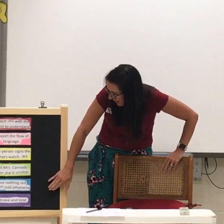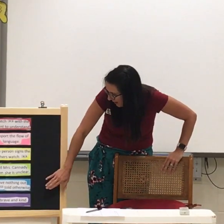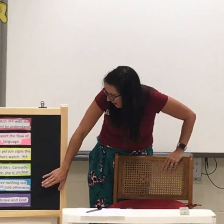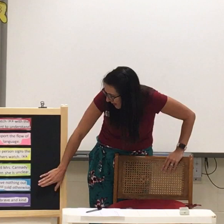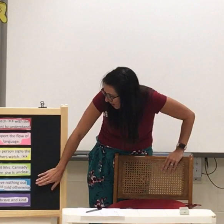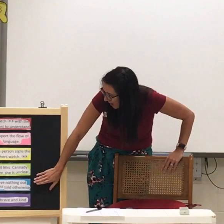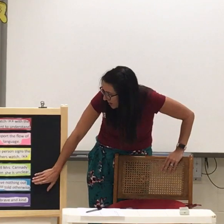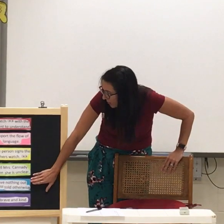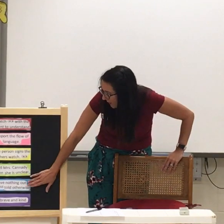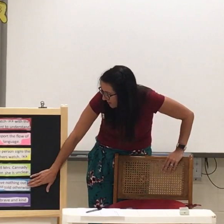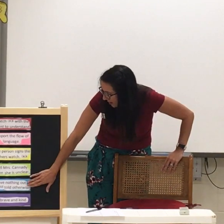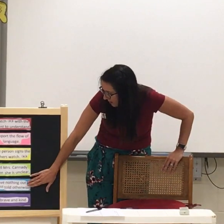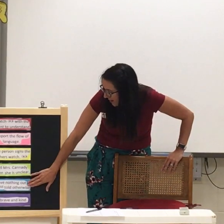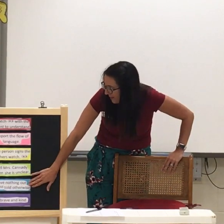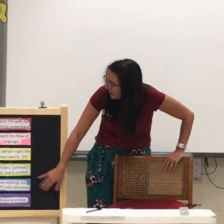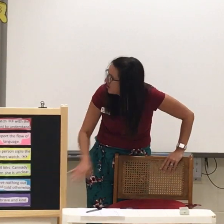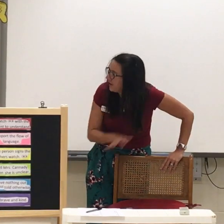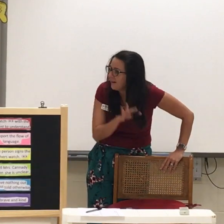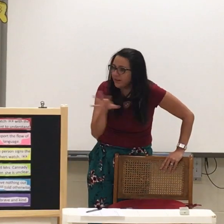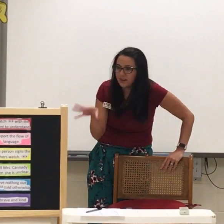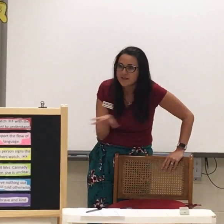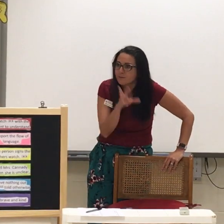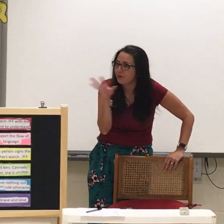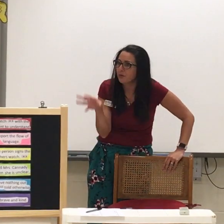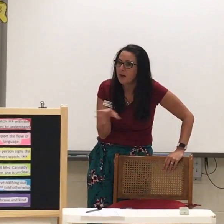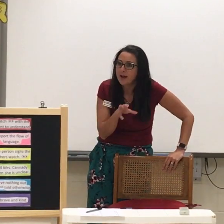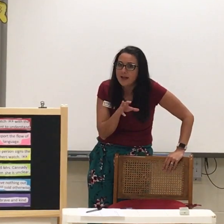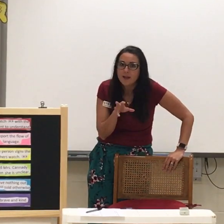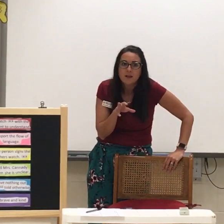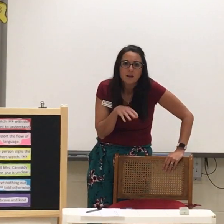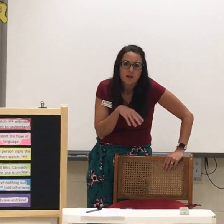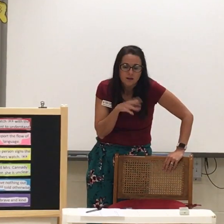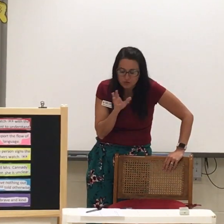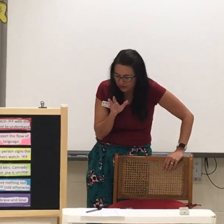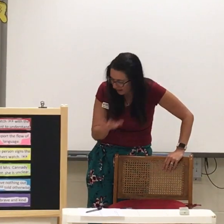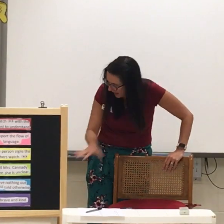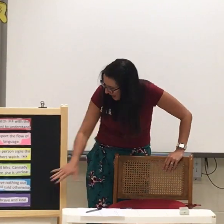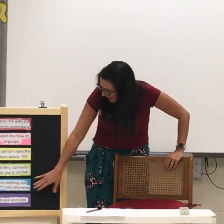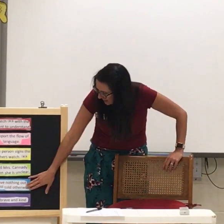unclear we've talked about making sure everything gets put away